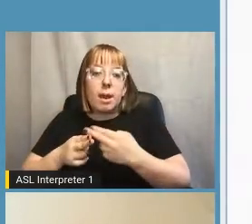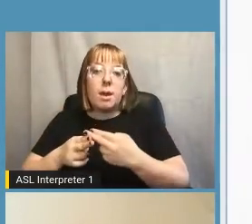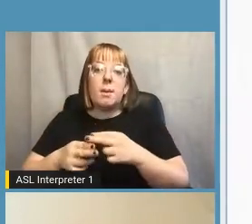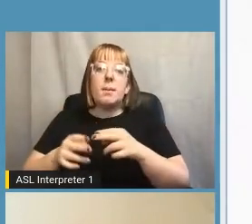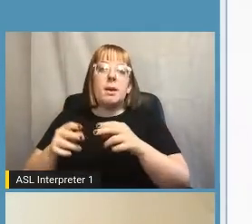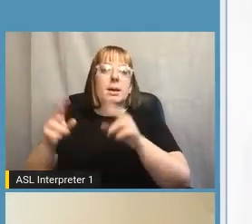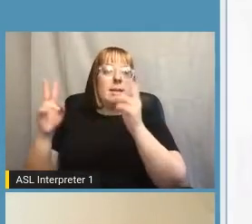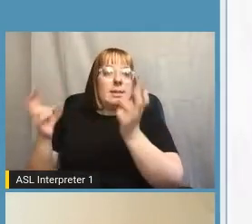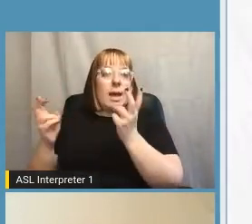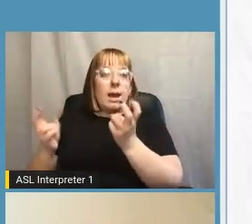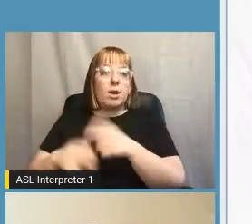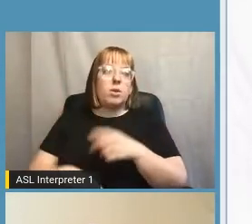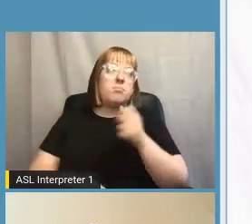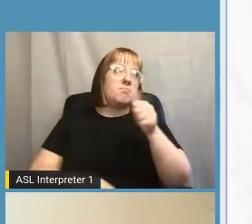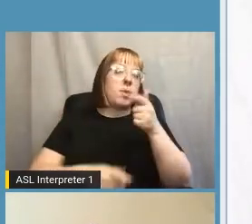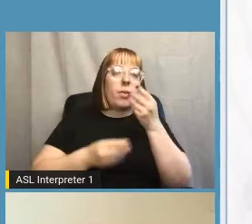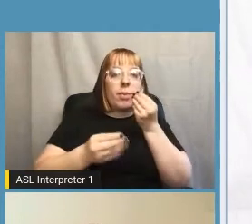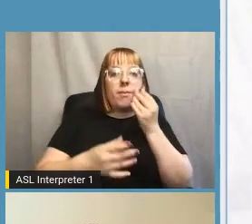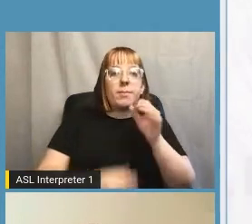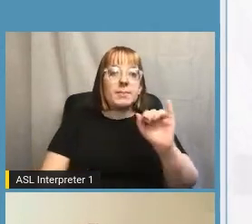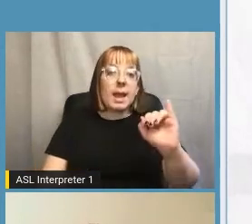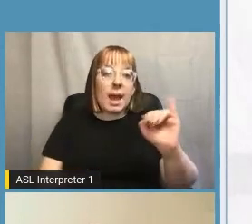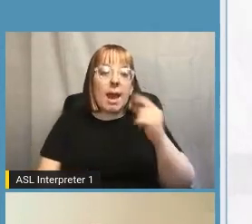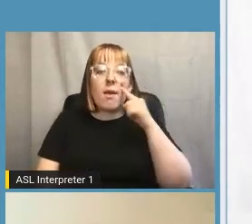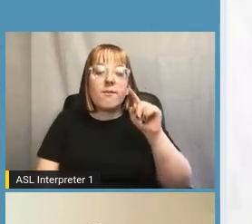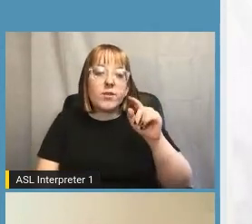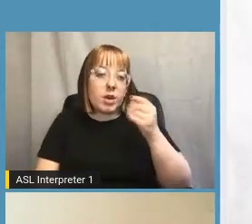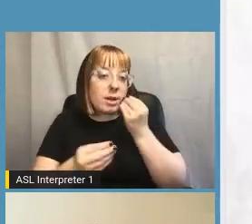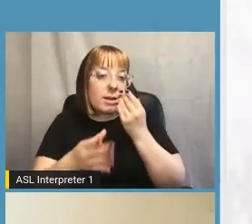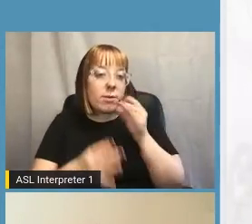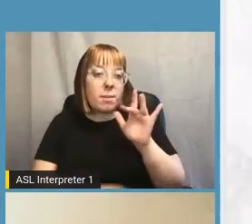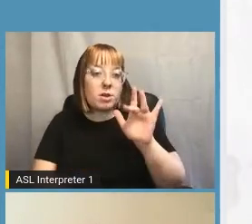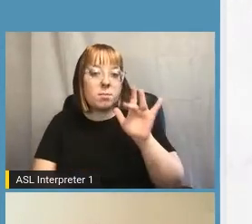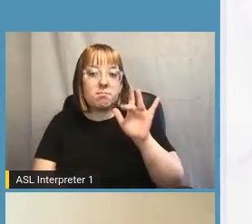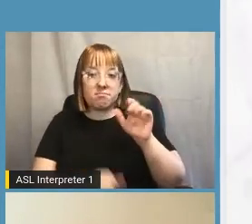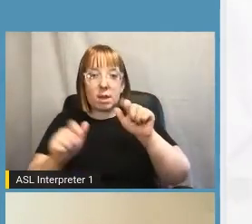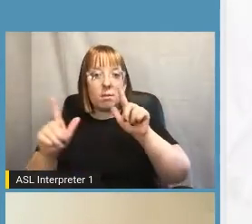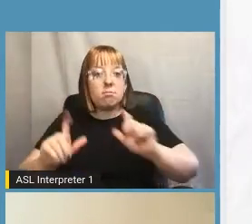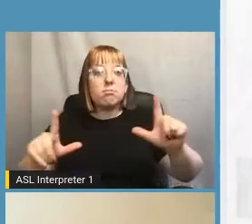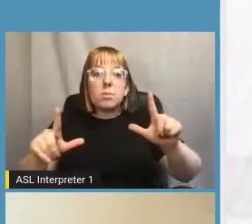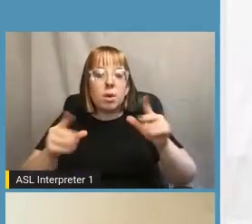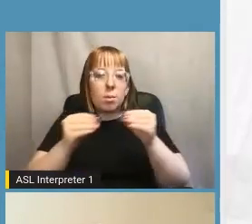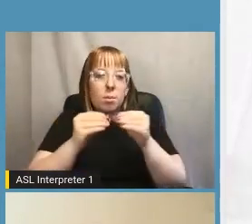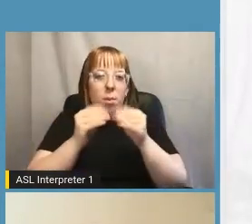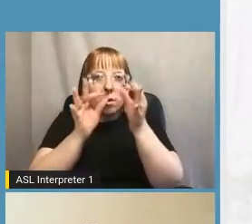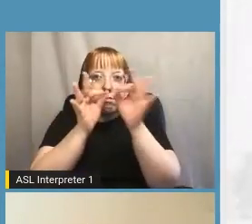information there's an eye for information button that you can click on it gives you the dimensions